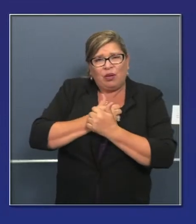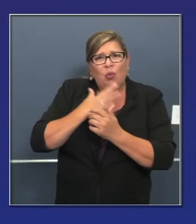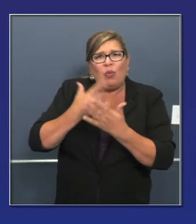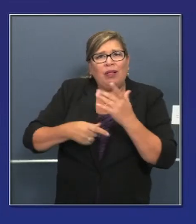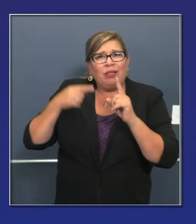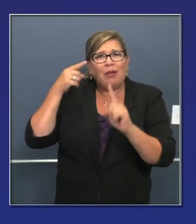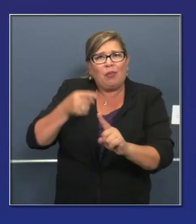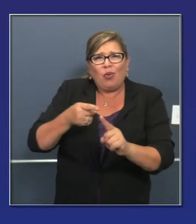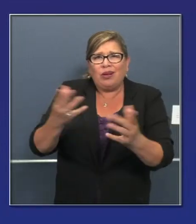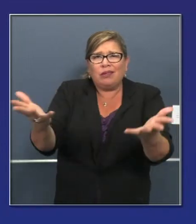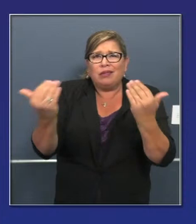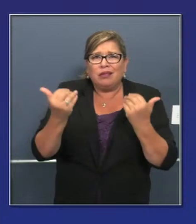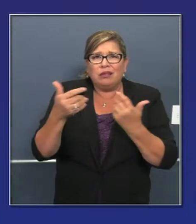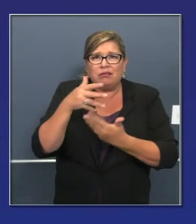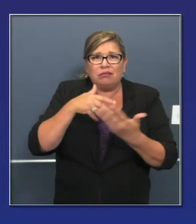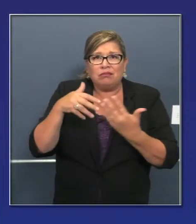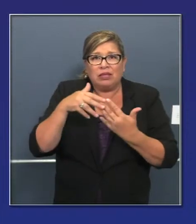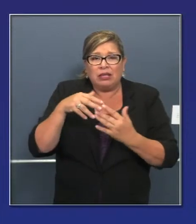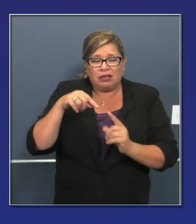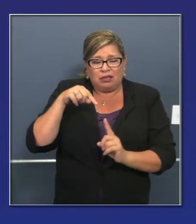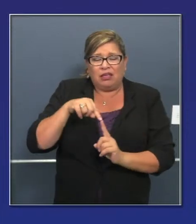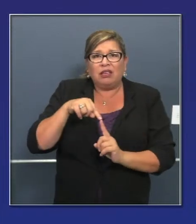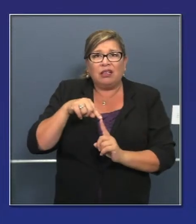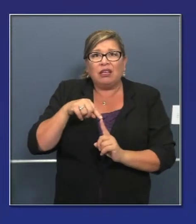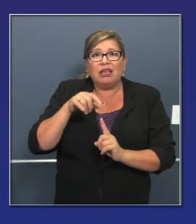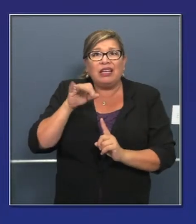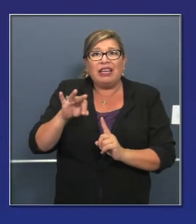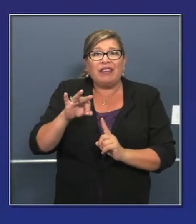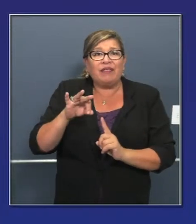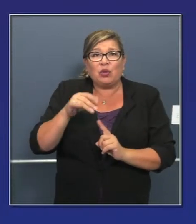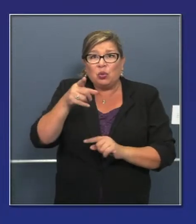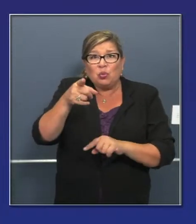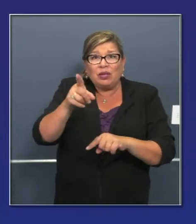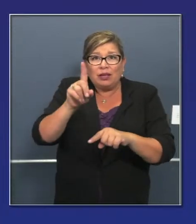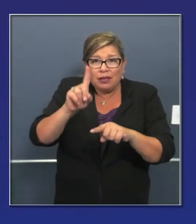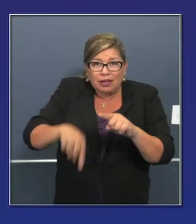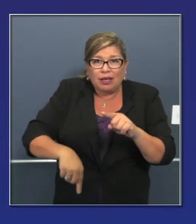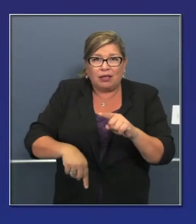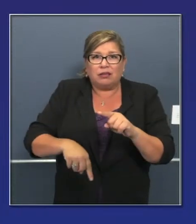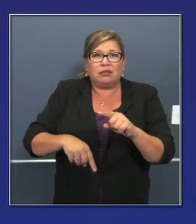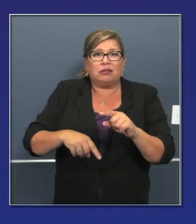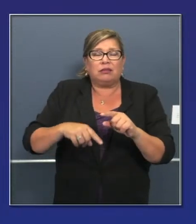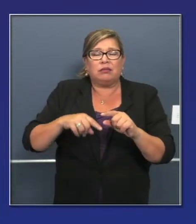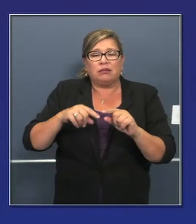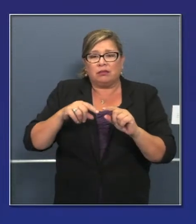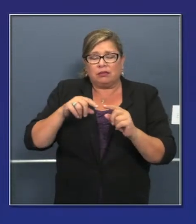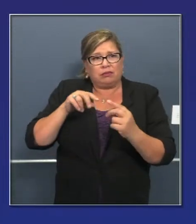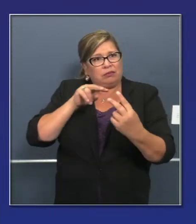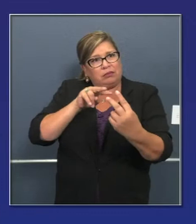together if you can honestly can't honestly if you can't honestly look them in the eye and say